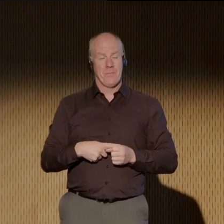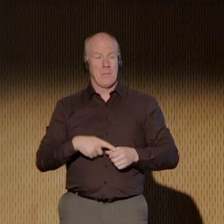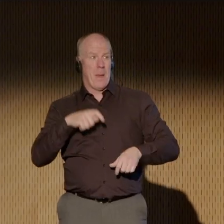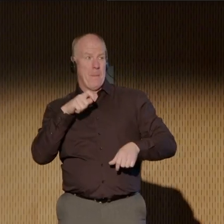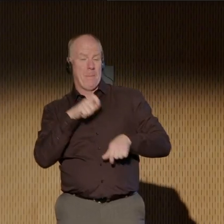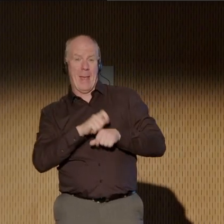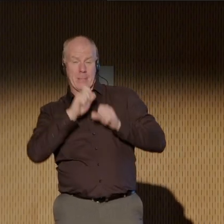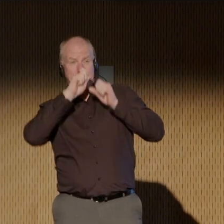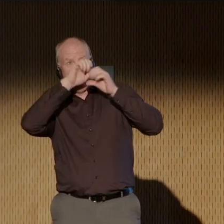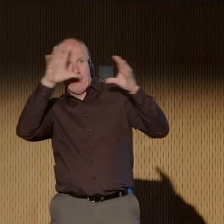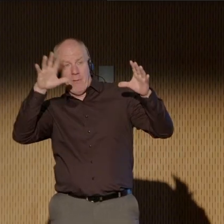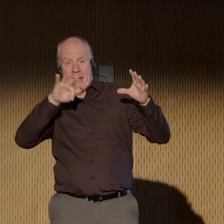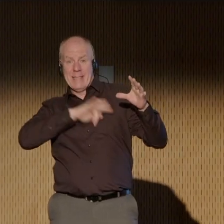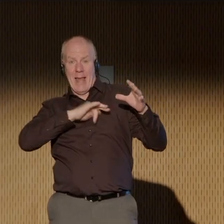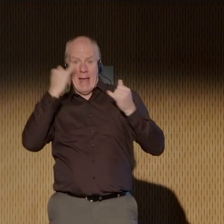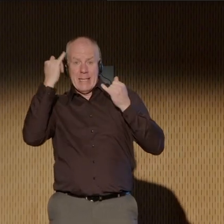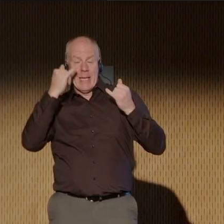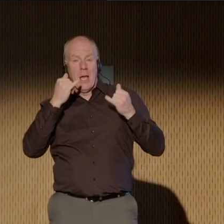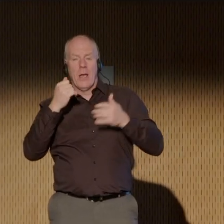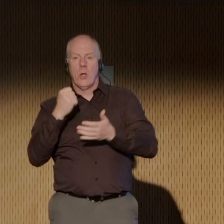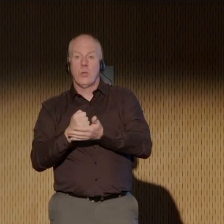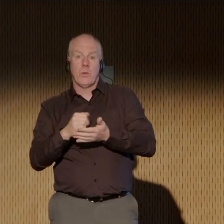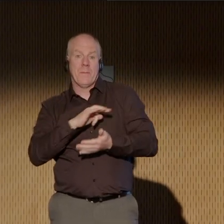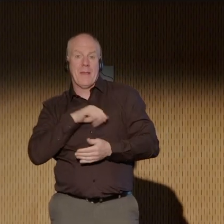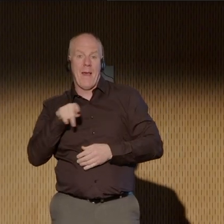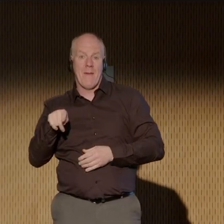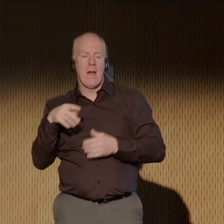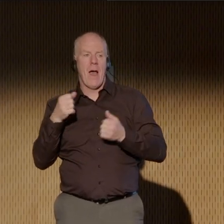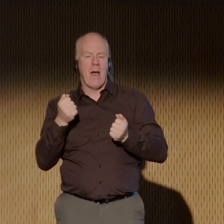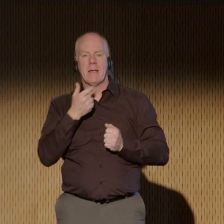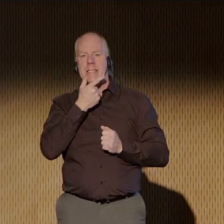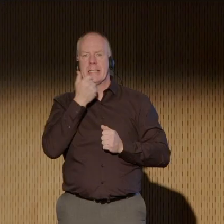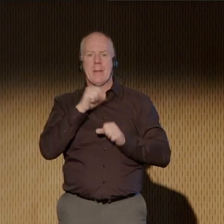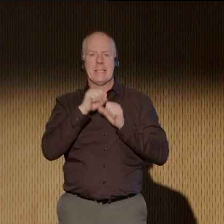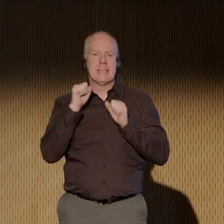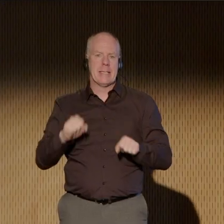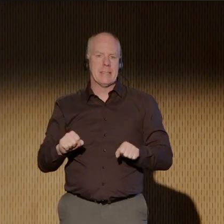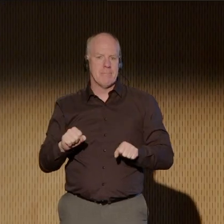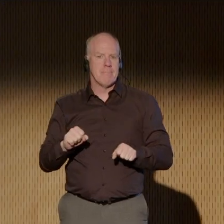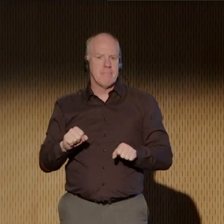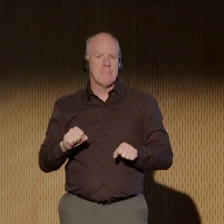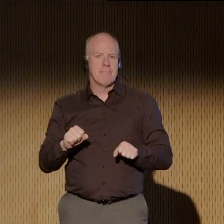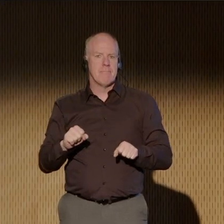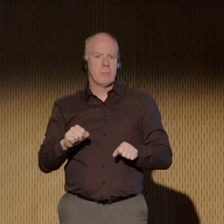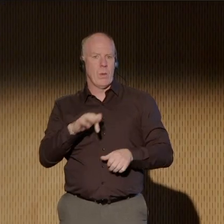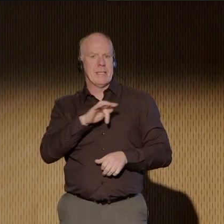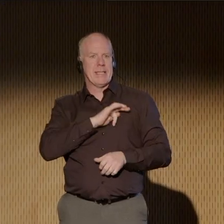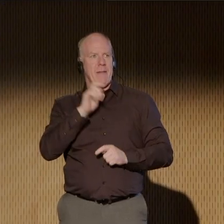me would be if students had a very simple mechanism to self-reflect on their learning